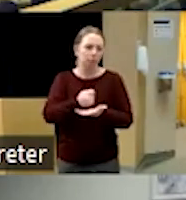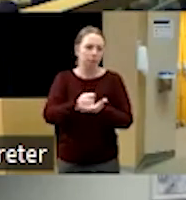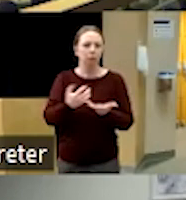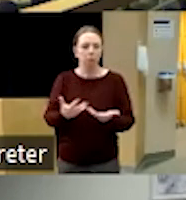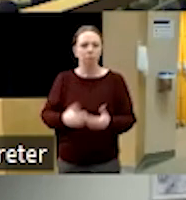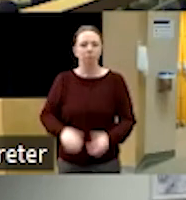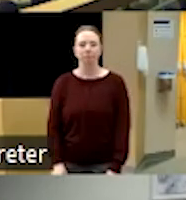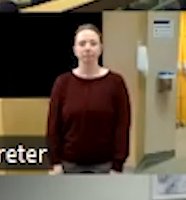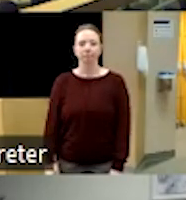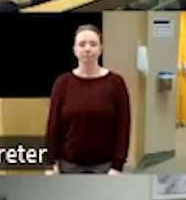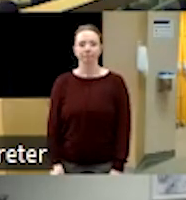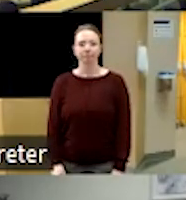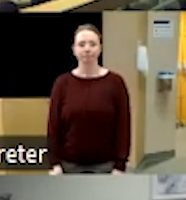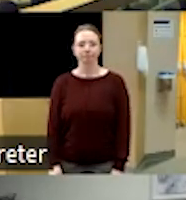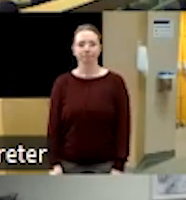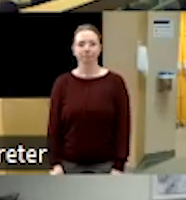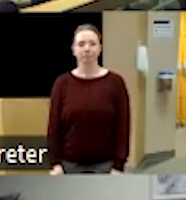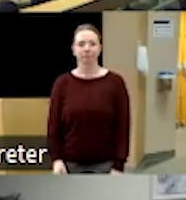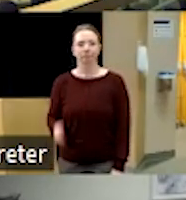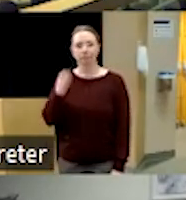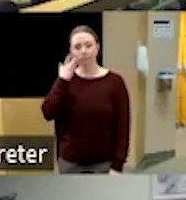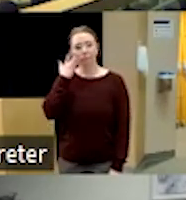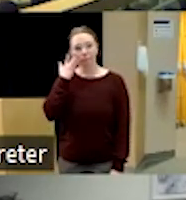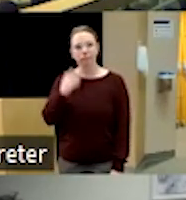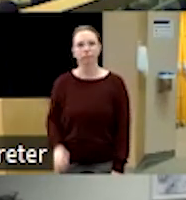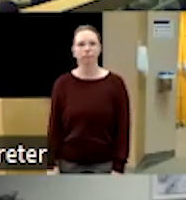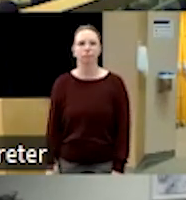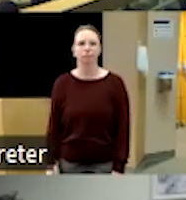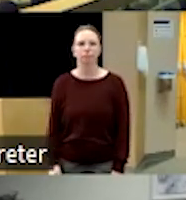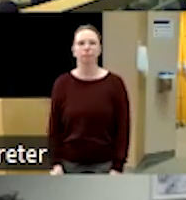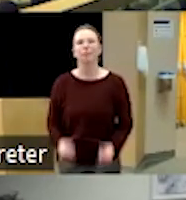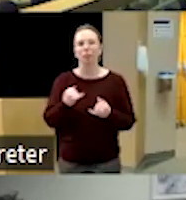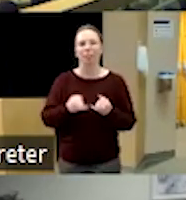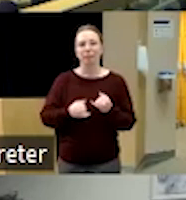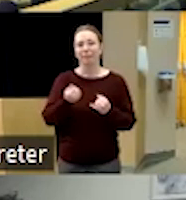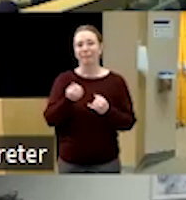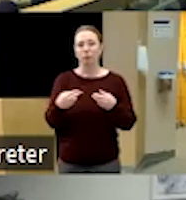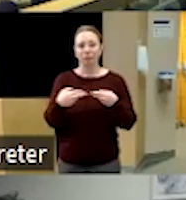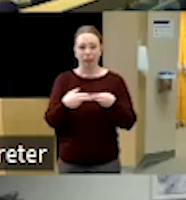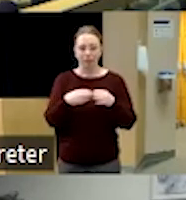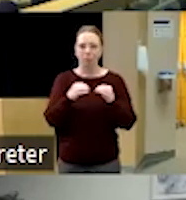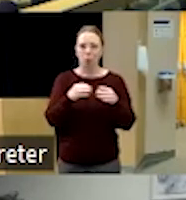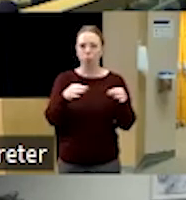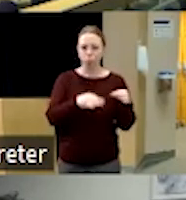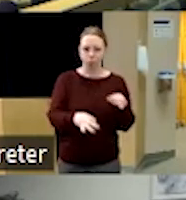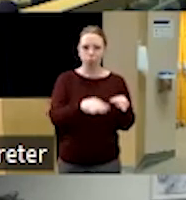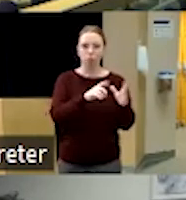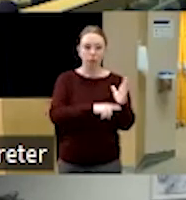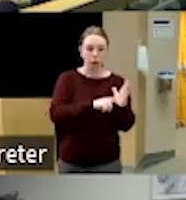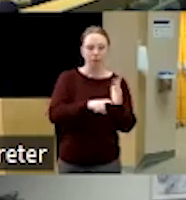so the last few slides a little bit more about research and then we come to the Q a session so